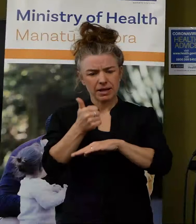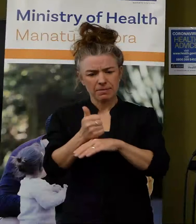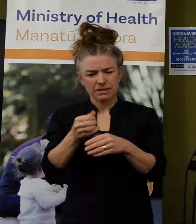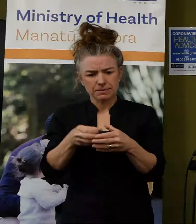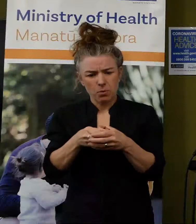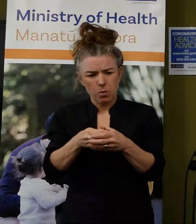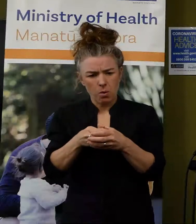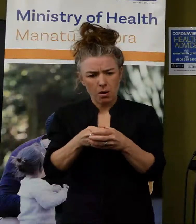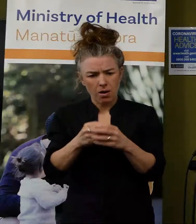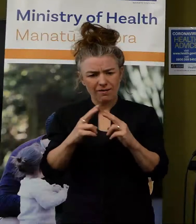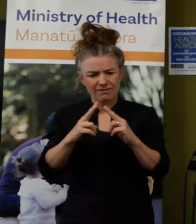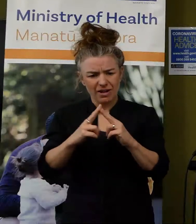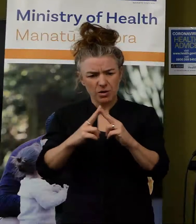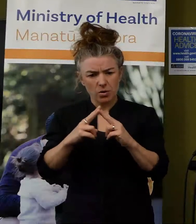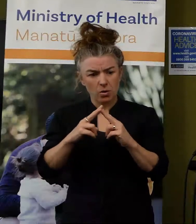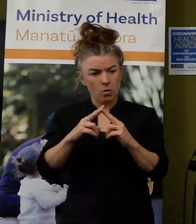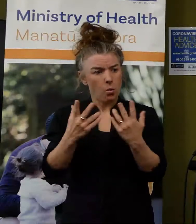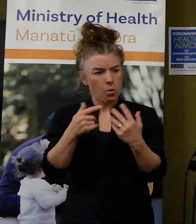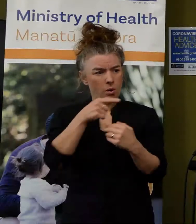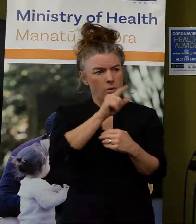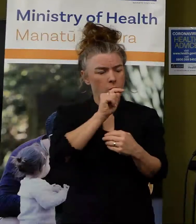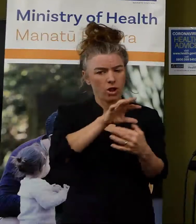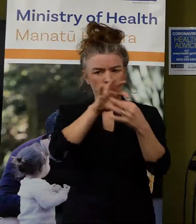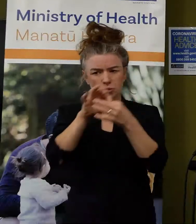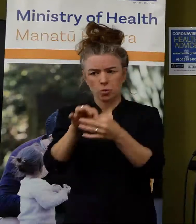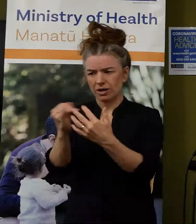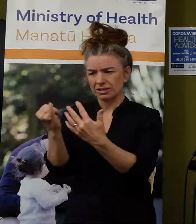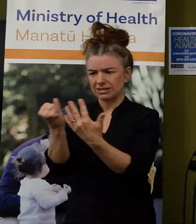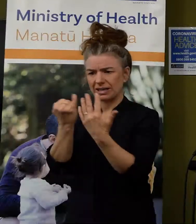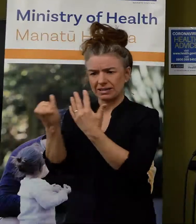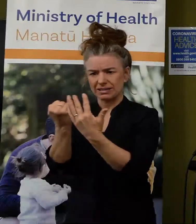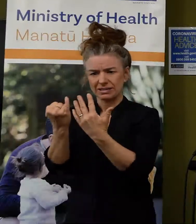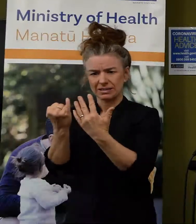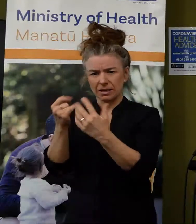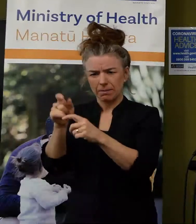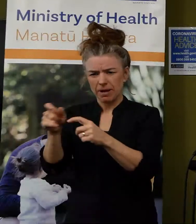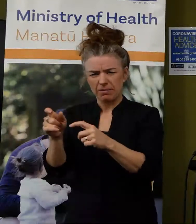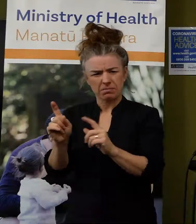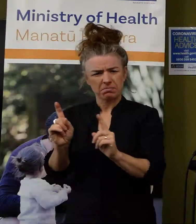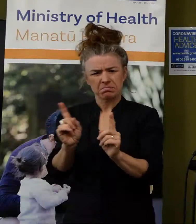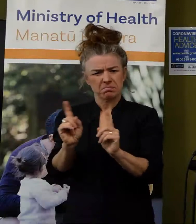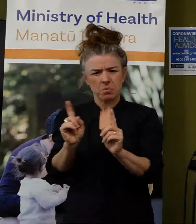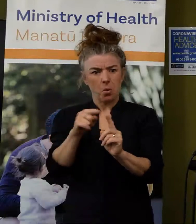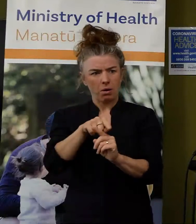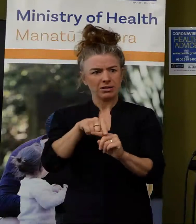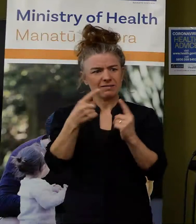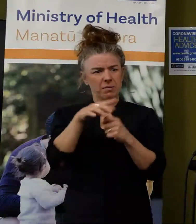be taking to Whangaparaoa with the other six, or something completely different?